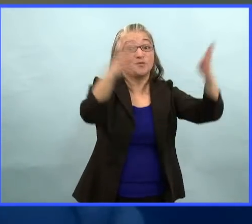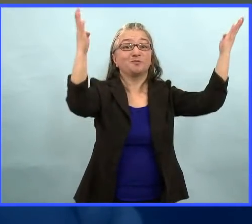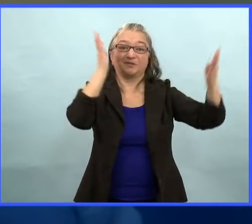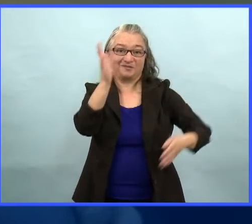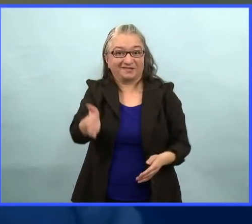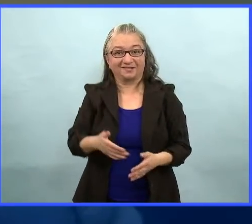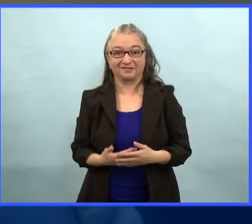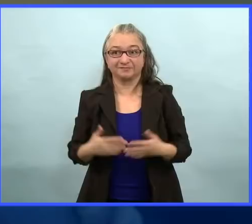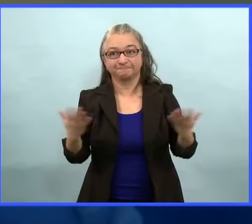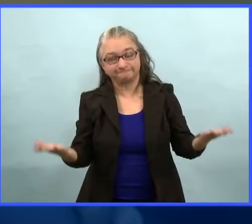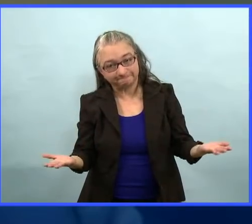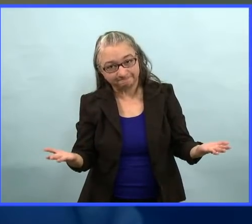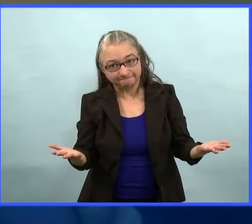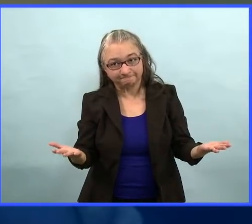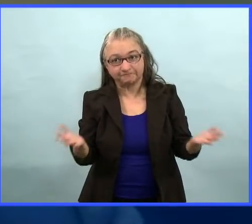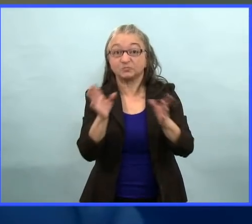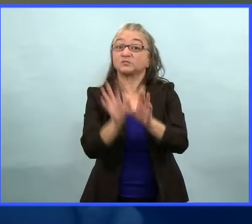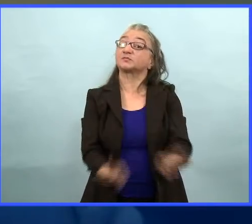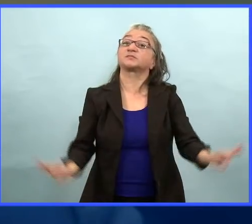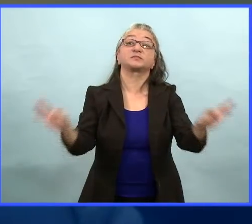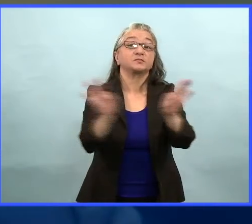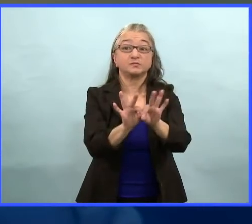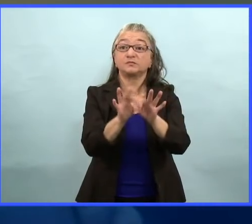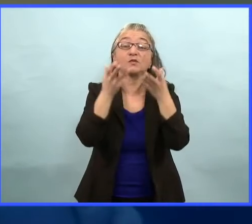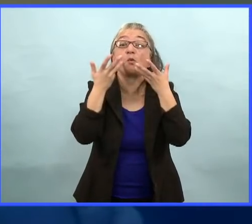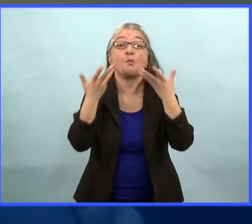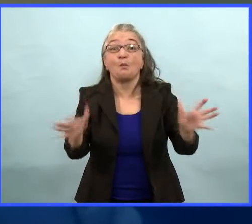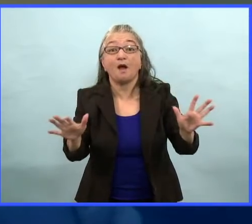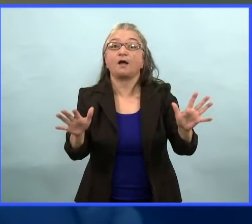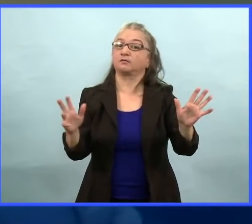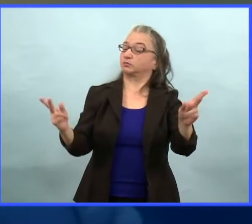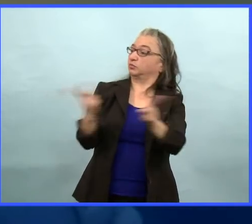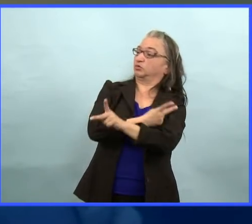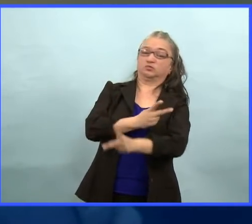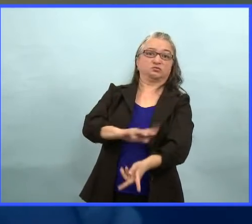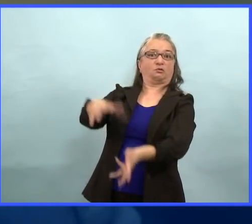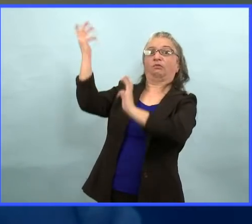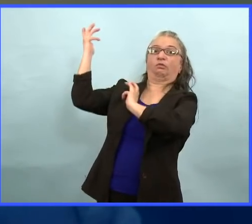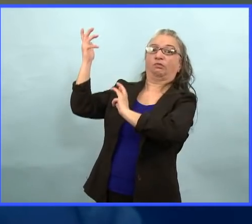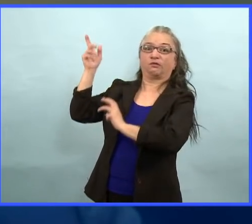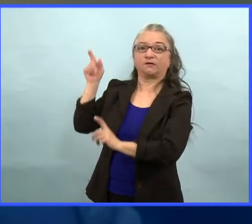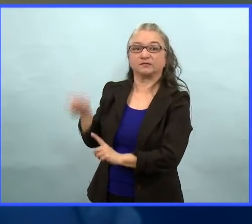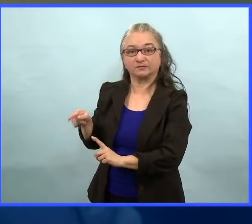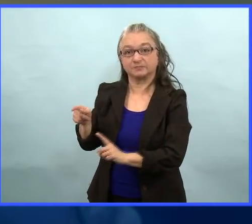whether that's in in hospital acute care beds or an icu so we have to plan for that variation